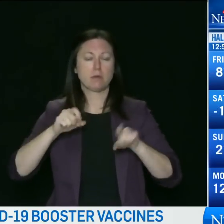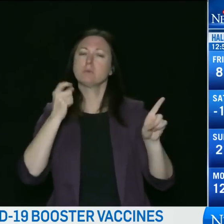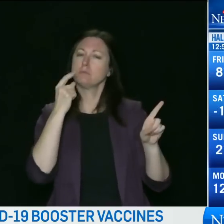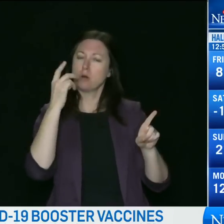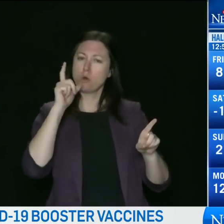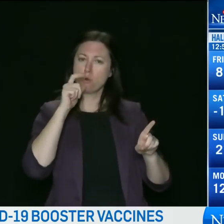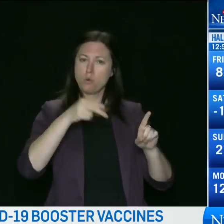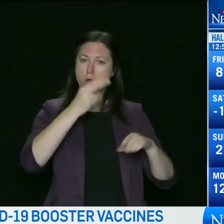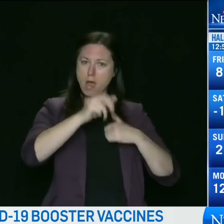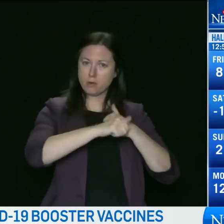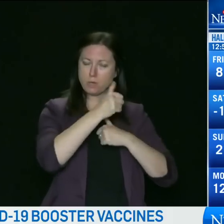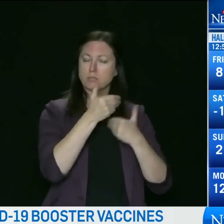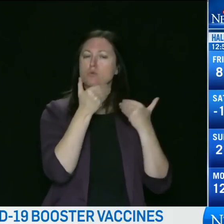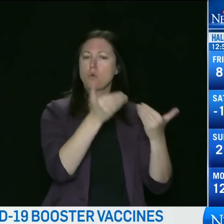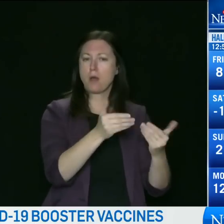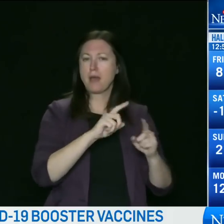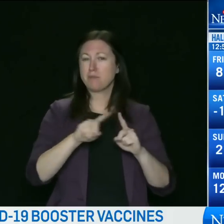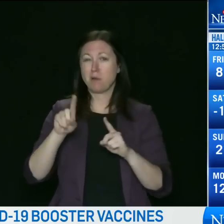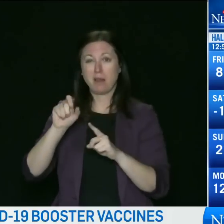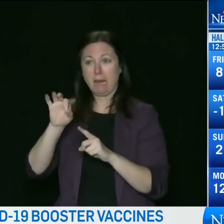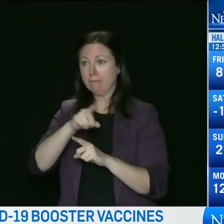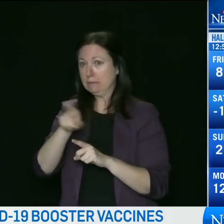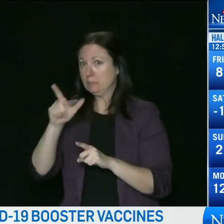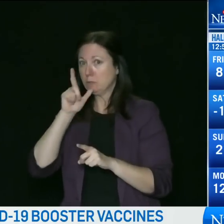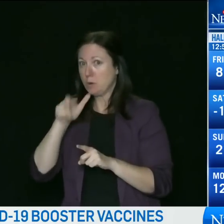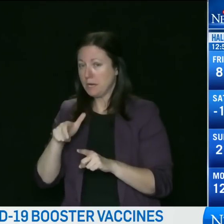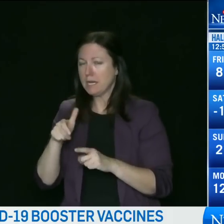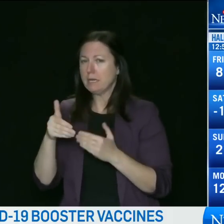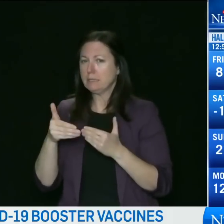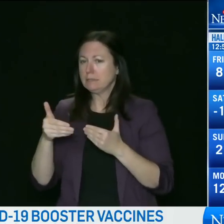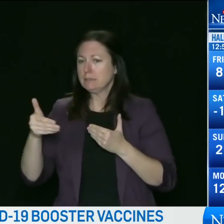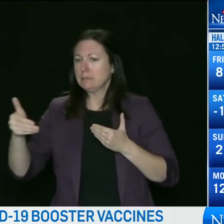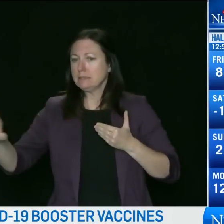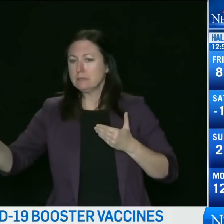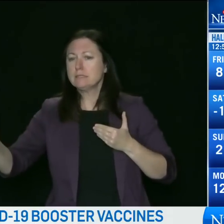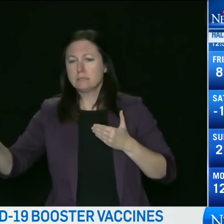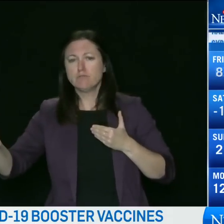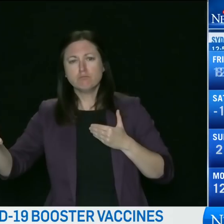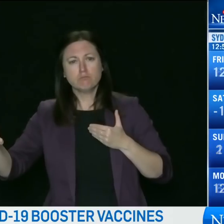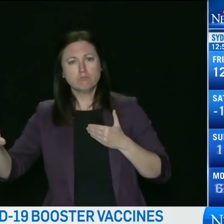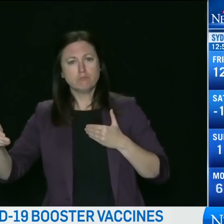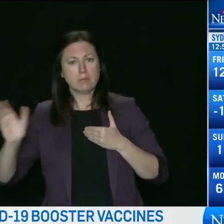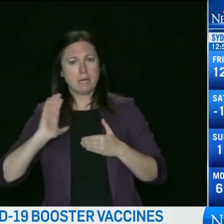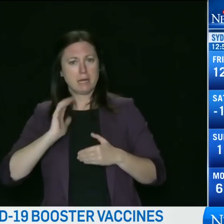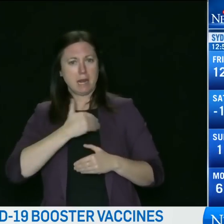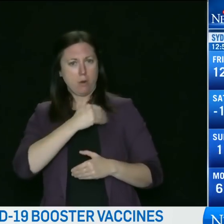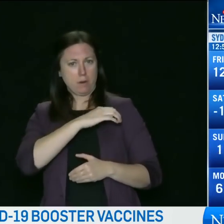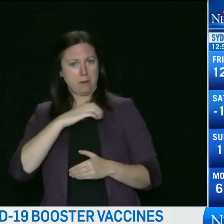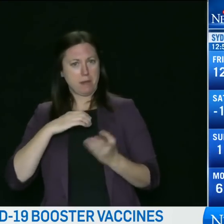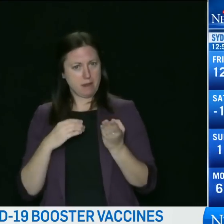THEY'RE VERY COGNIZANT FROM THE WORLD HEALTH ORGANIZATION FOR